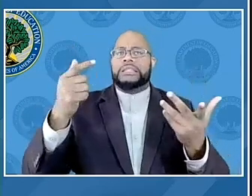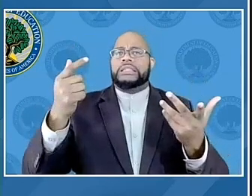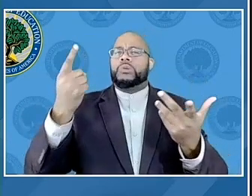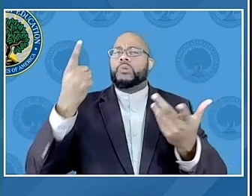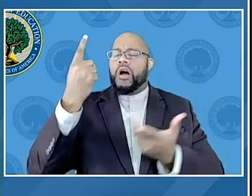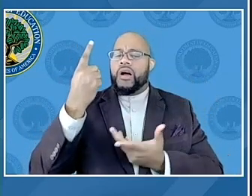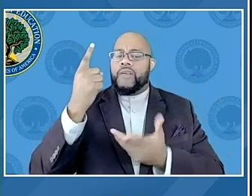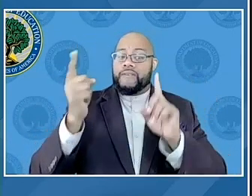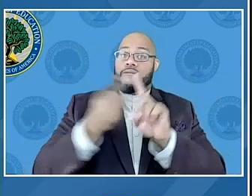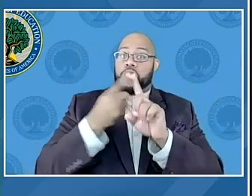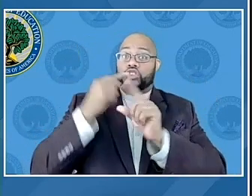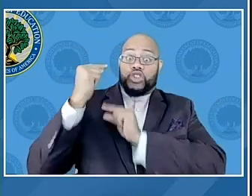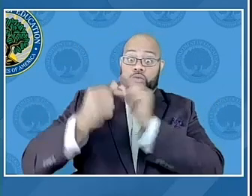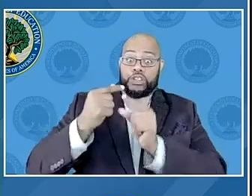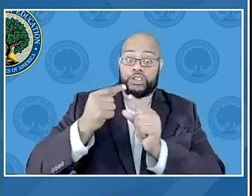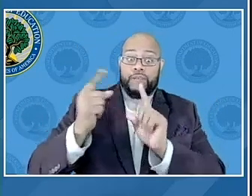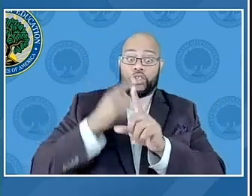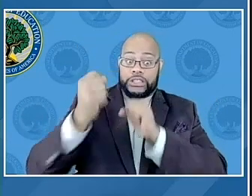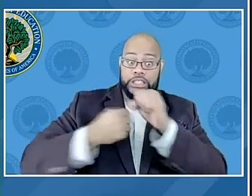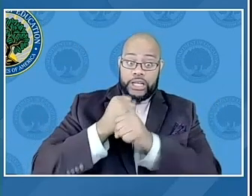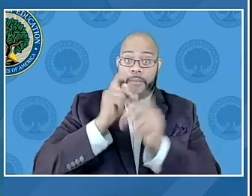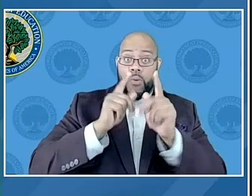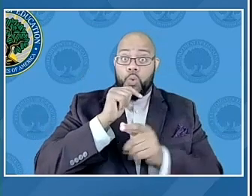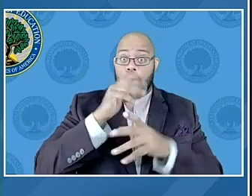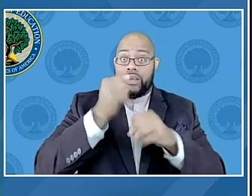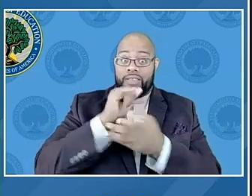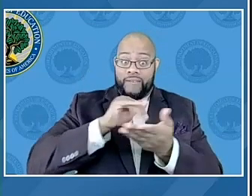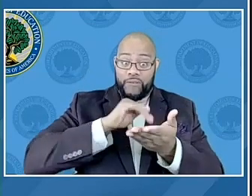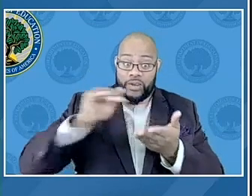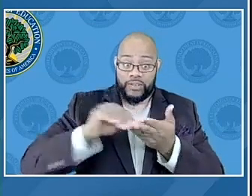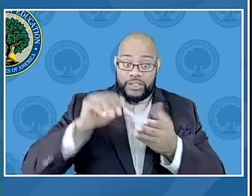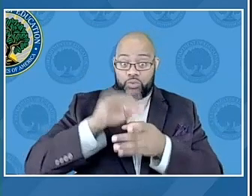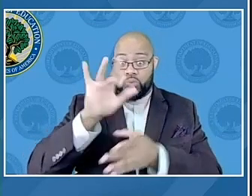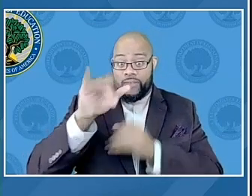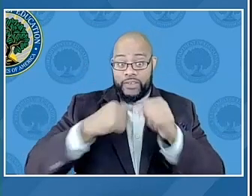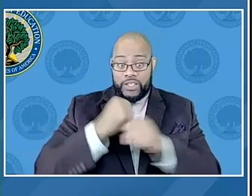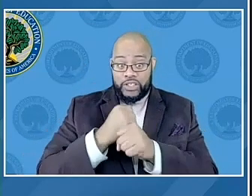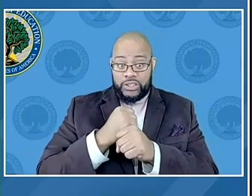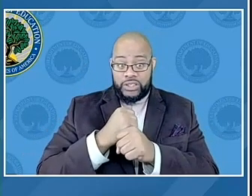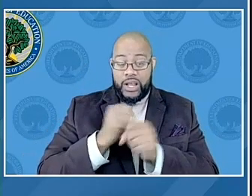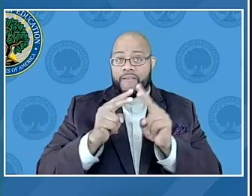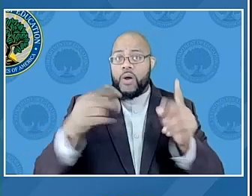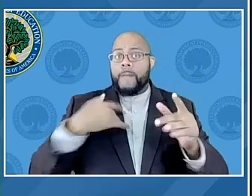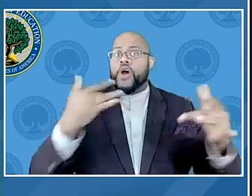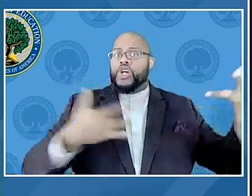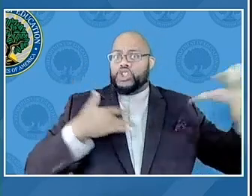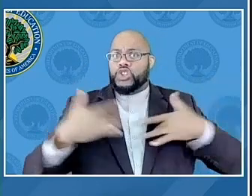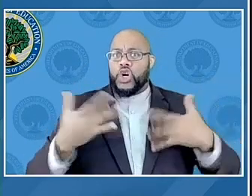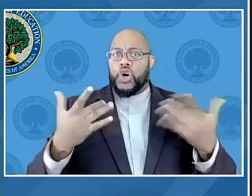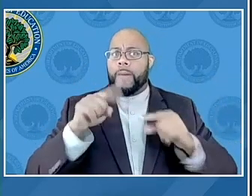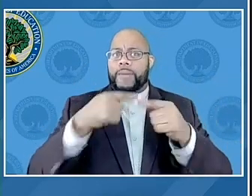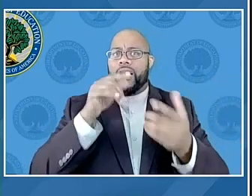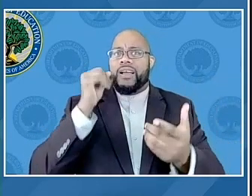generation and the first year of people who will get that forgiveness in 25 years, I'm very concerned about whether or not I'm going to have to take out a home